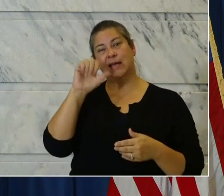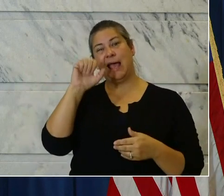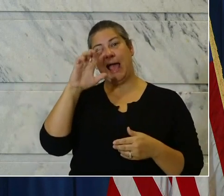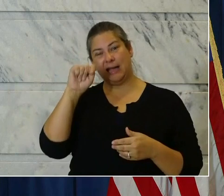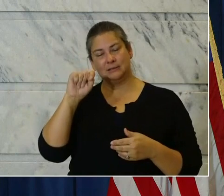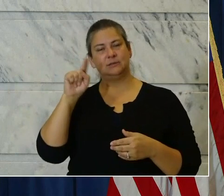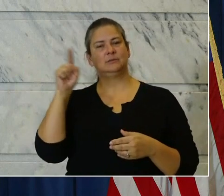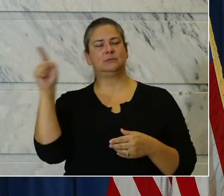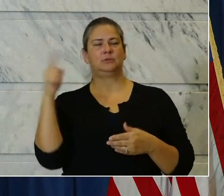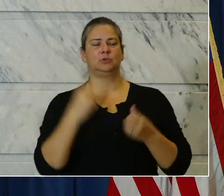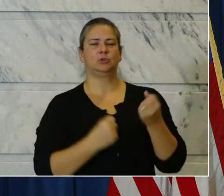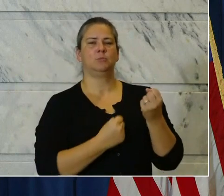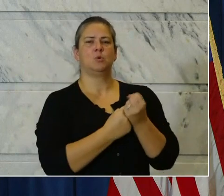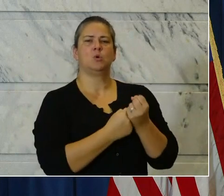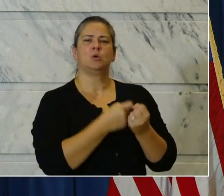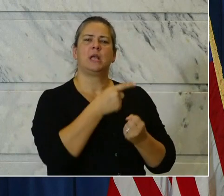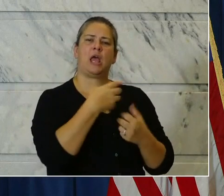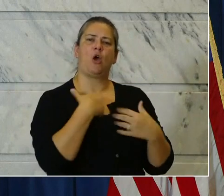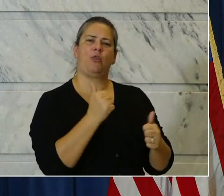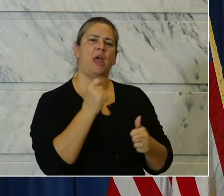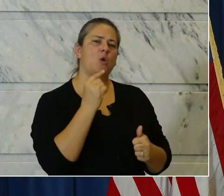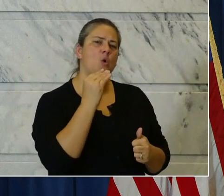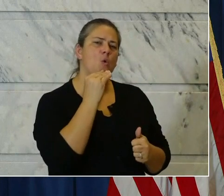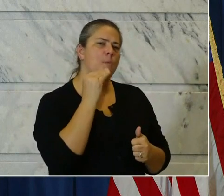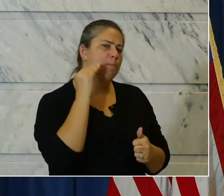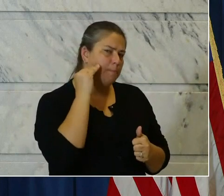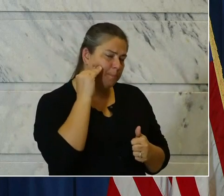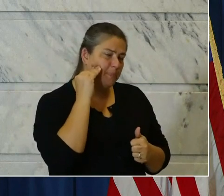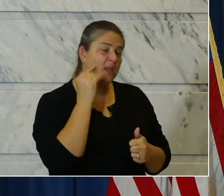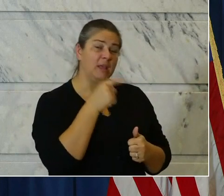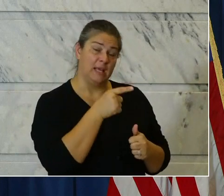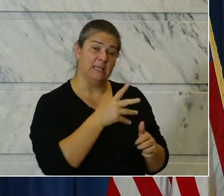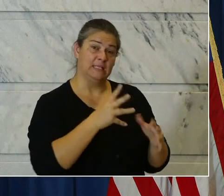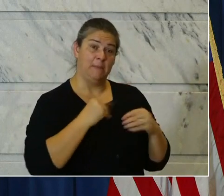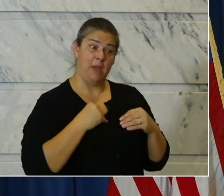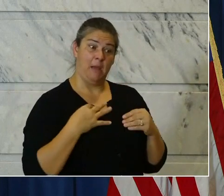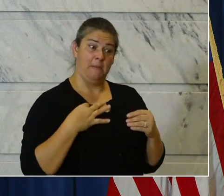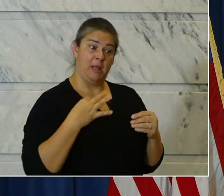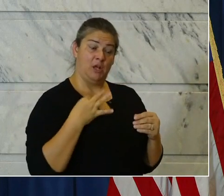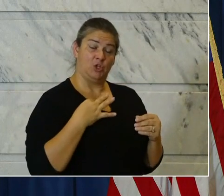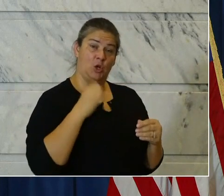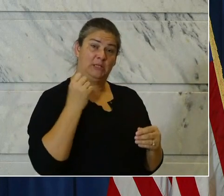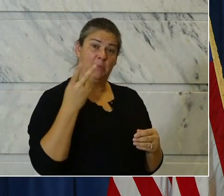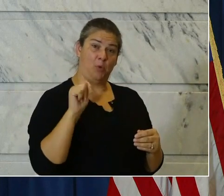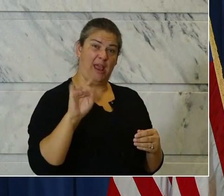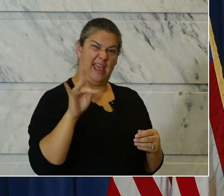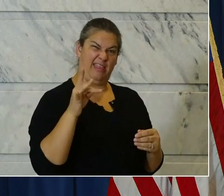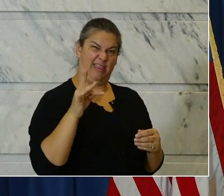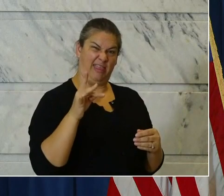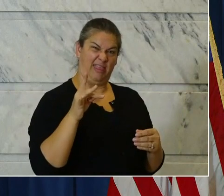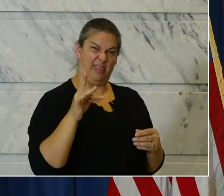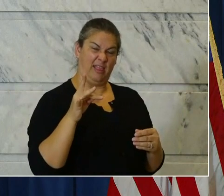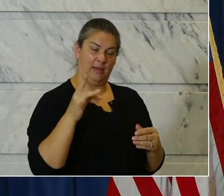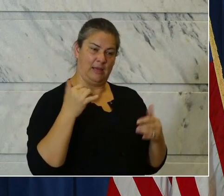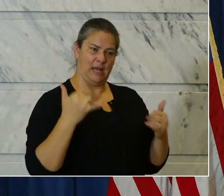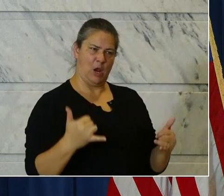KERR'S ACT DOLLARS TO SUPPORT. THE HEALTHY AT HOME. OBJECTION RELIEF FUND. IT BEGAN ACCEPTING